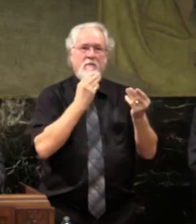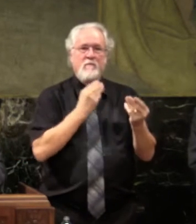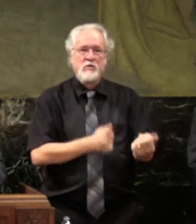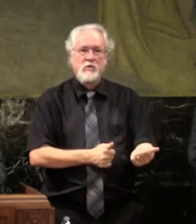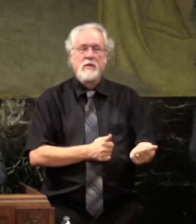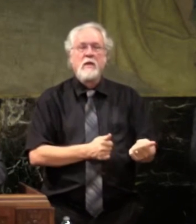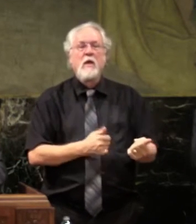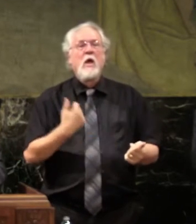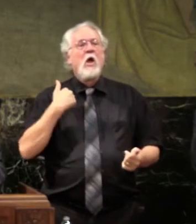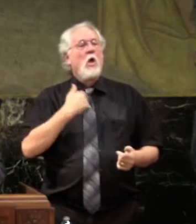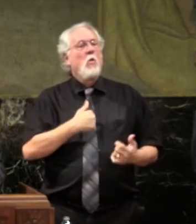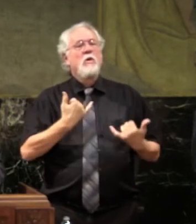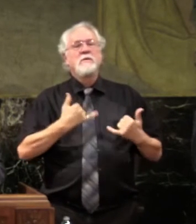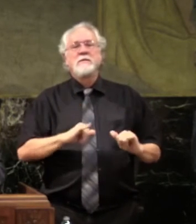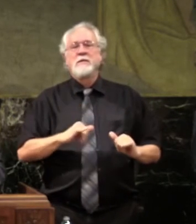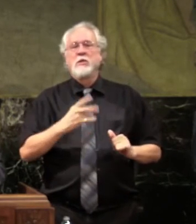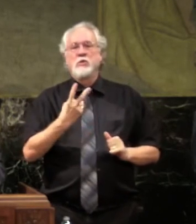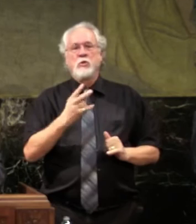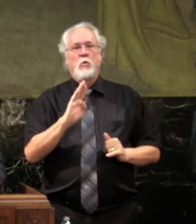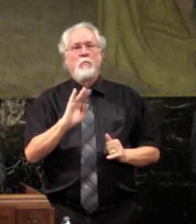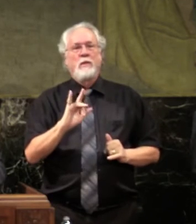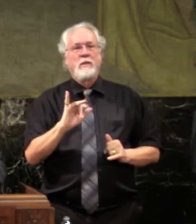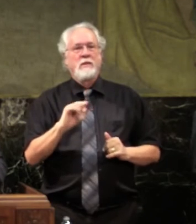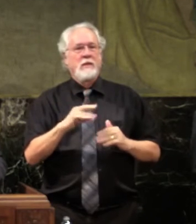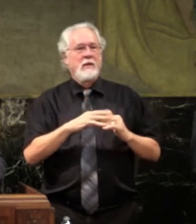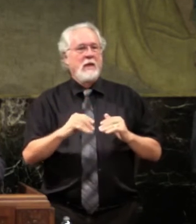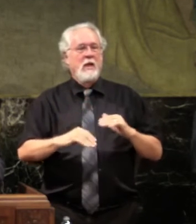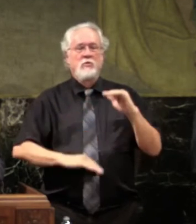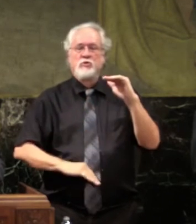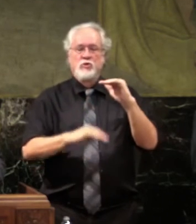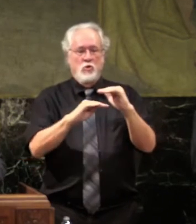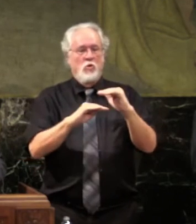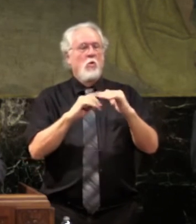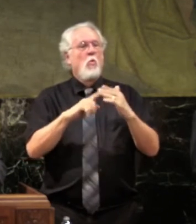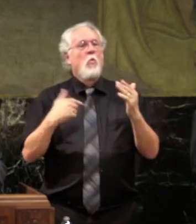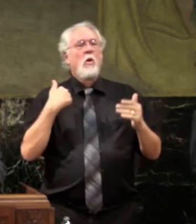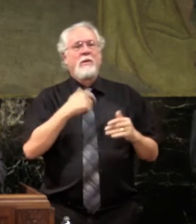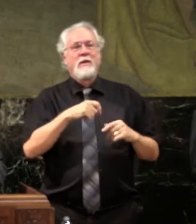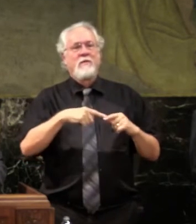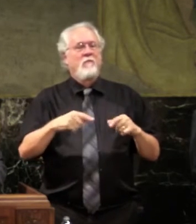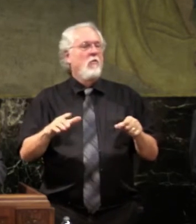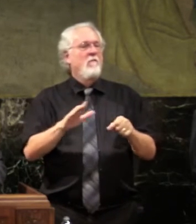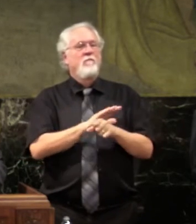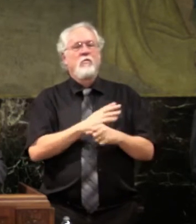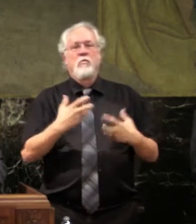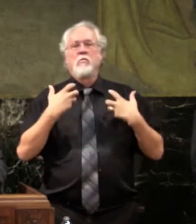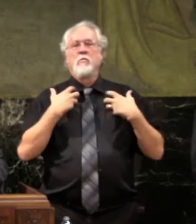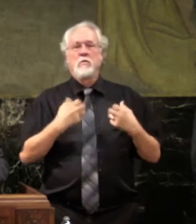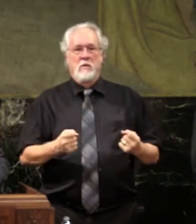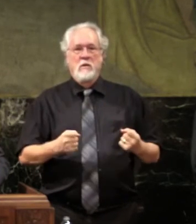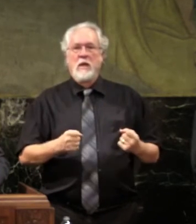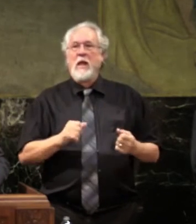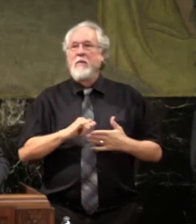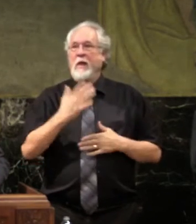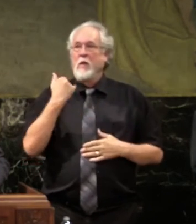we are still two billion dollar short of what we need for a full robust recovery that's why i'll be returning to Congress